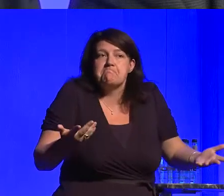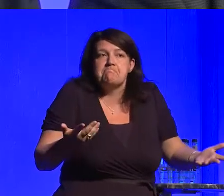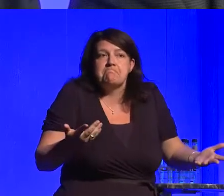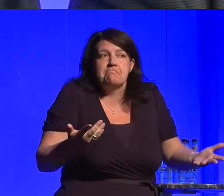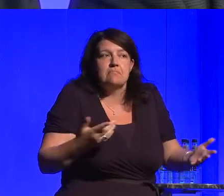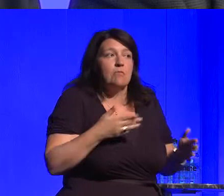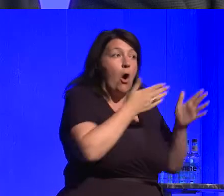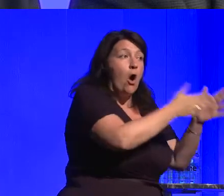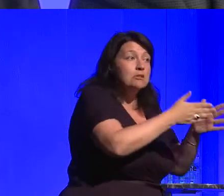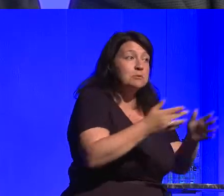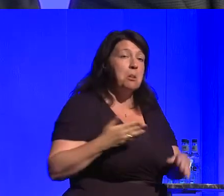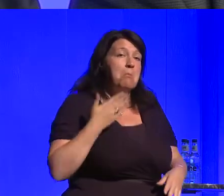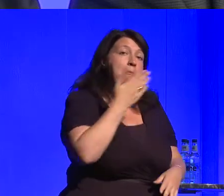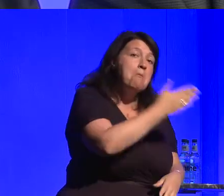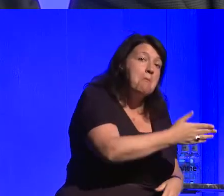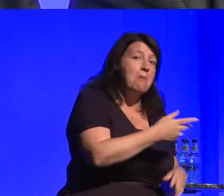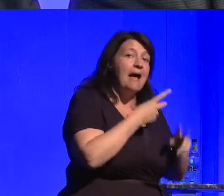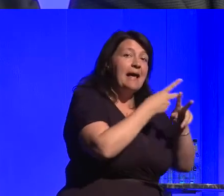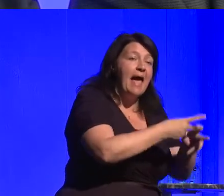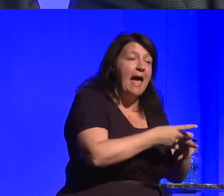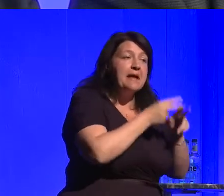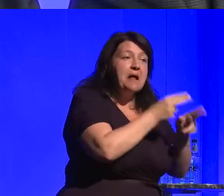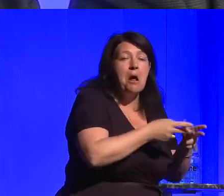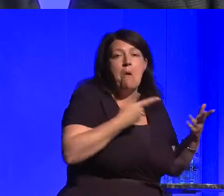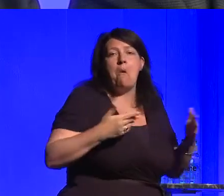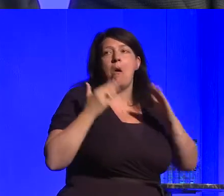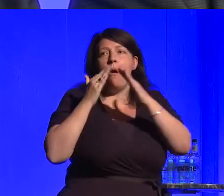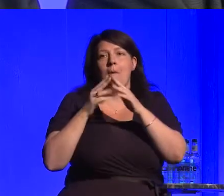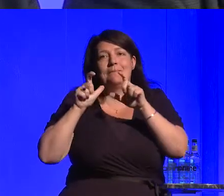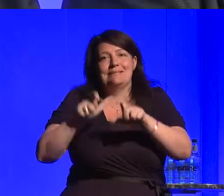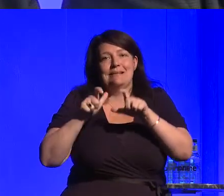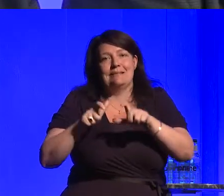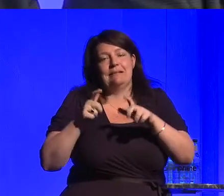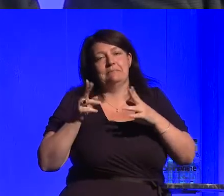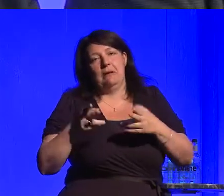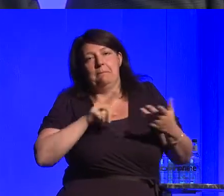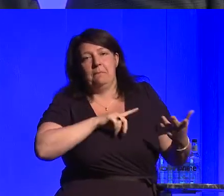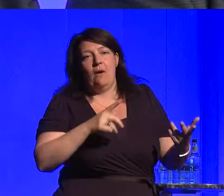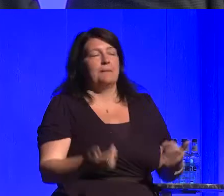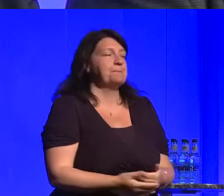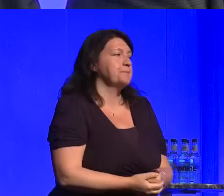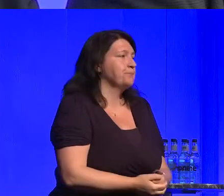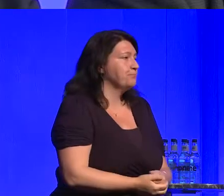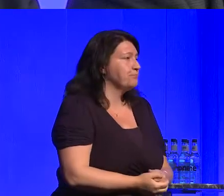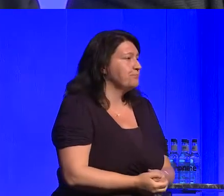And we need to remember that a lot of these conditions are going to be multiple conditions.